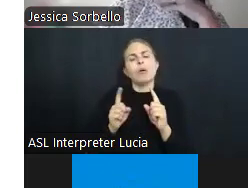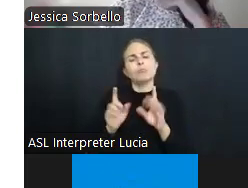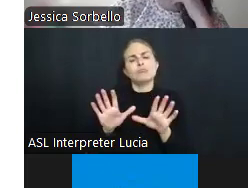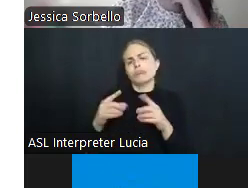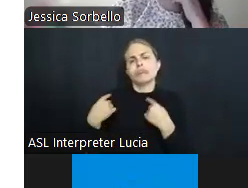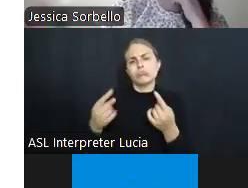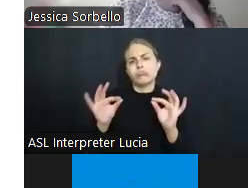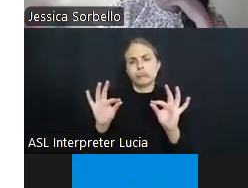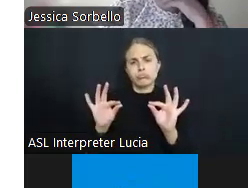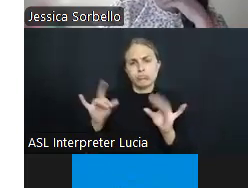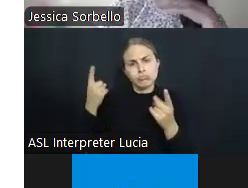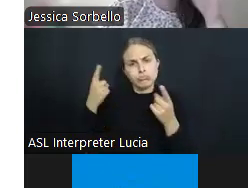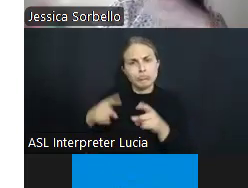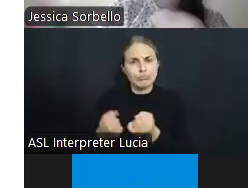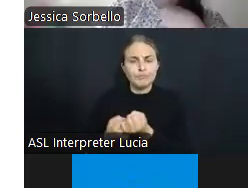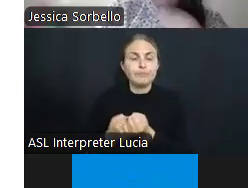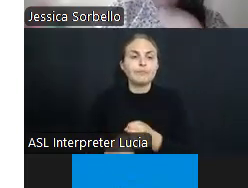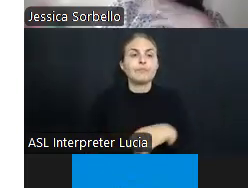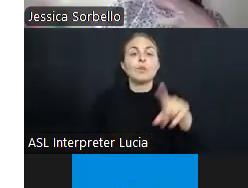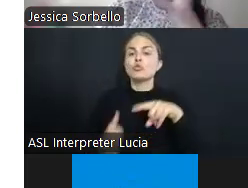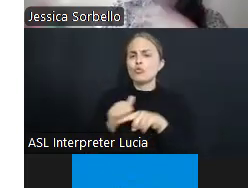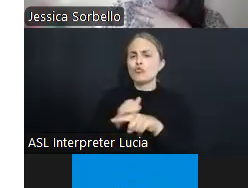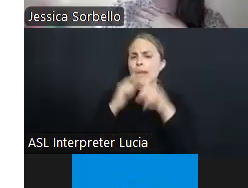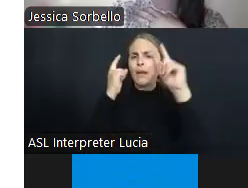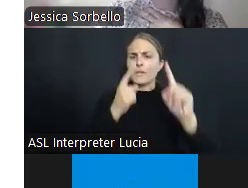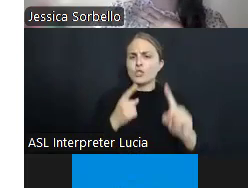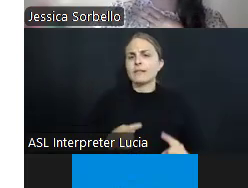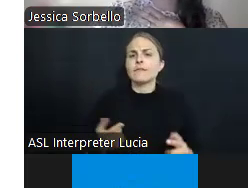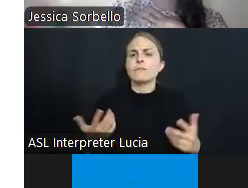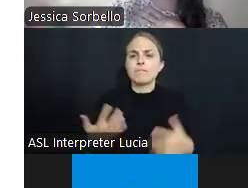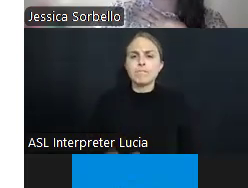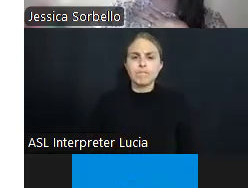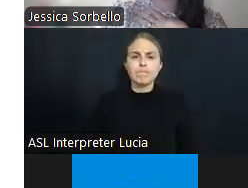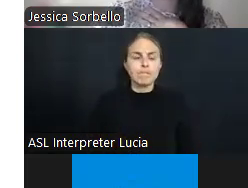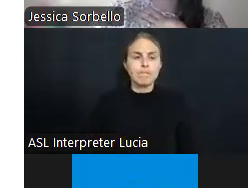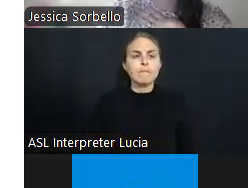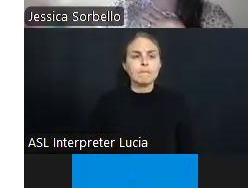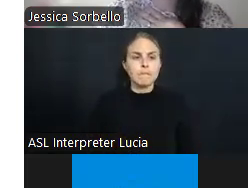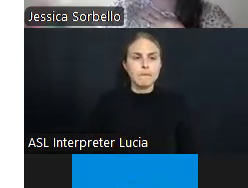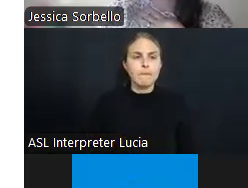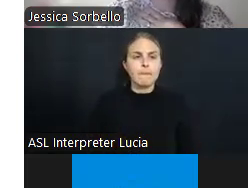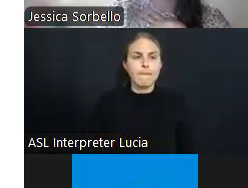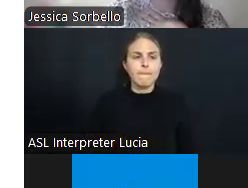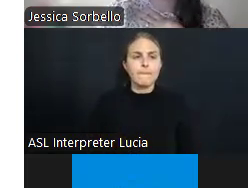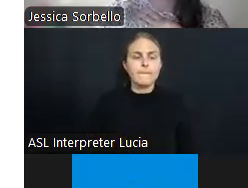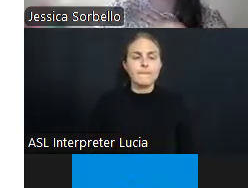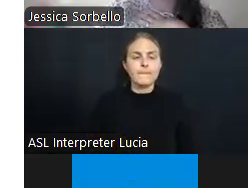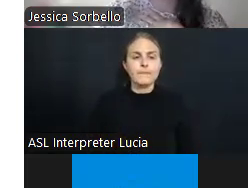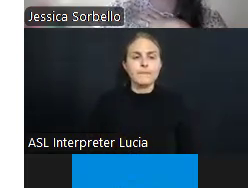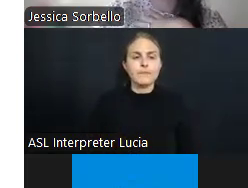to fly through these first few slides again, let's get to the stuff everybody came here for. To start off, I do want to say